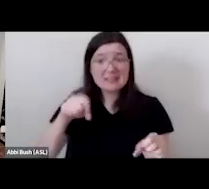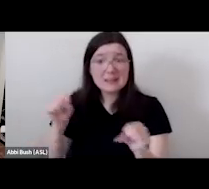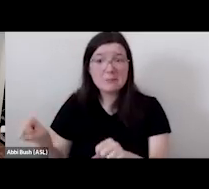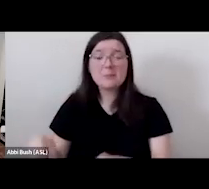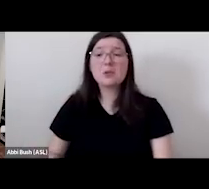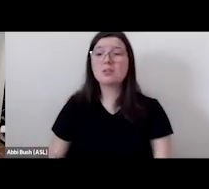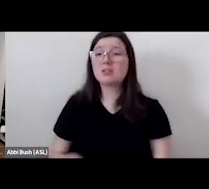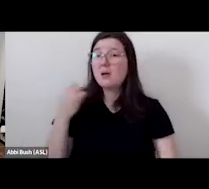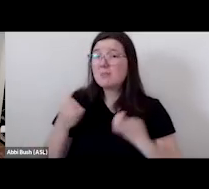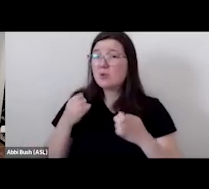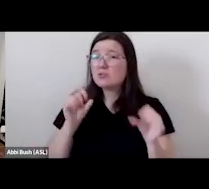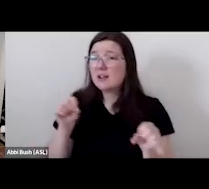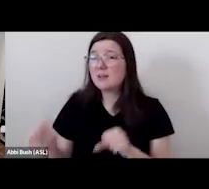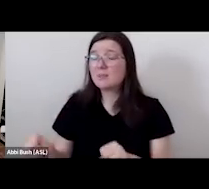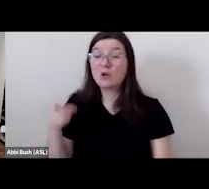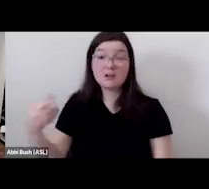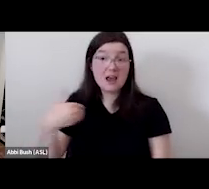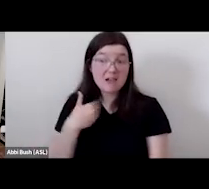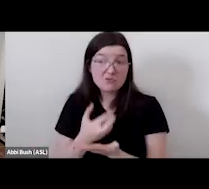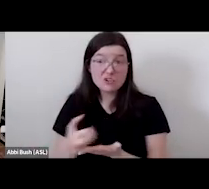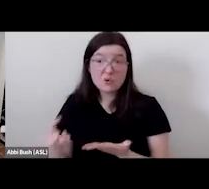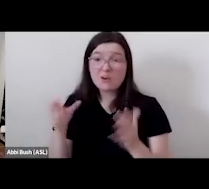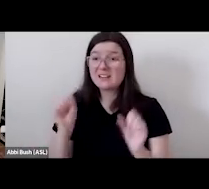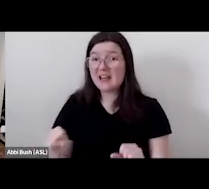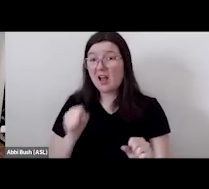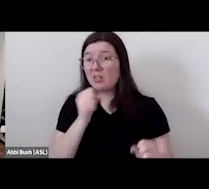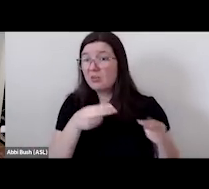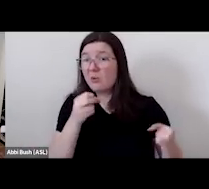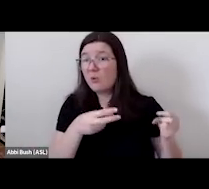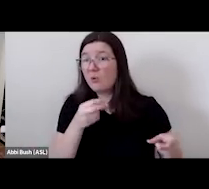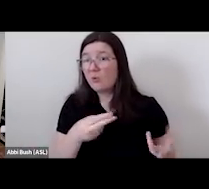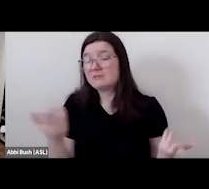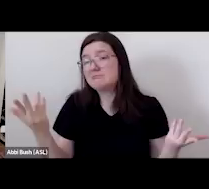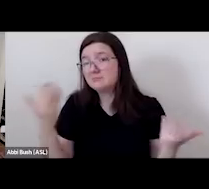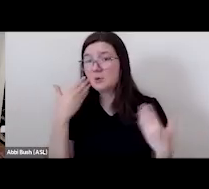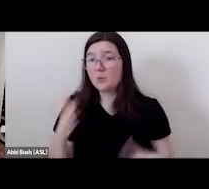So what are they truly able to do on their own? The next thing is one